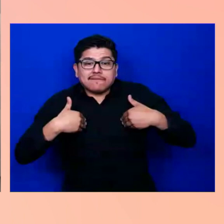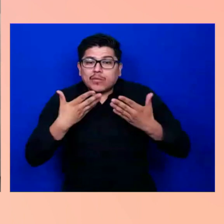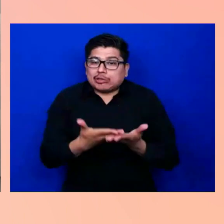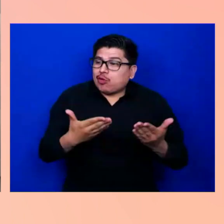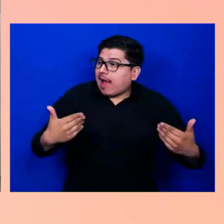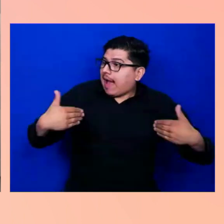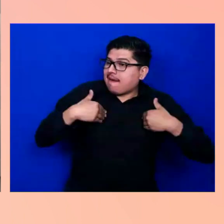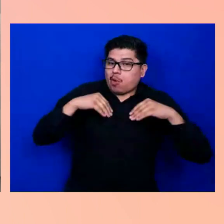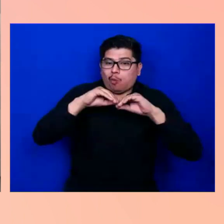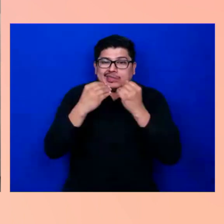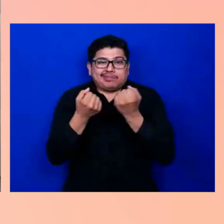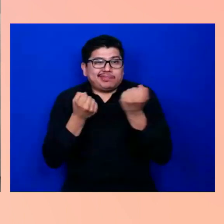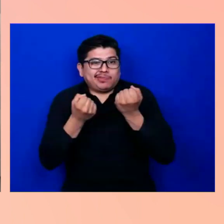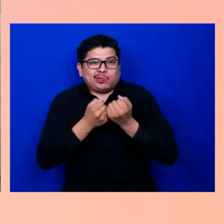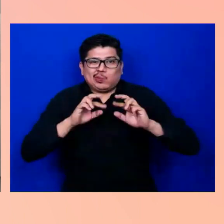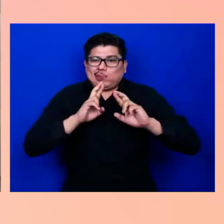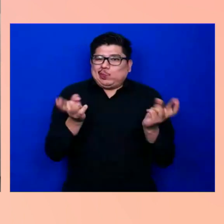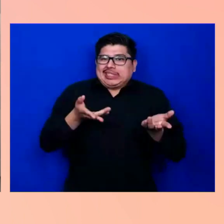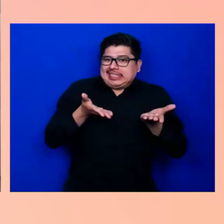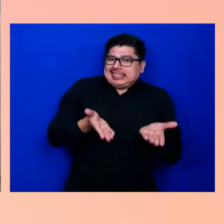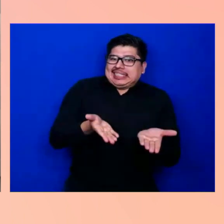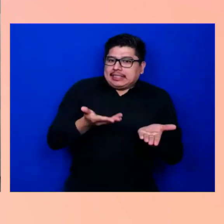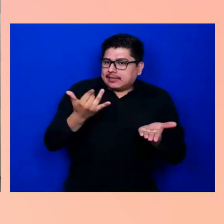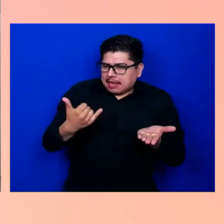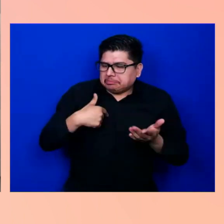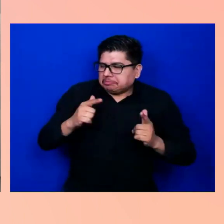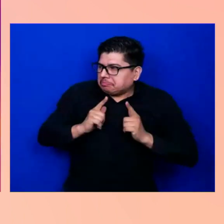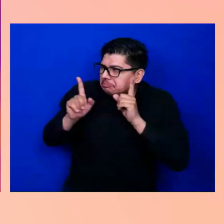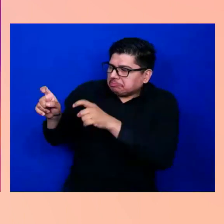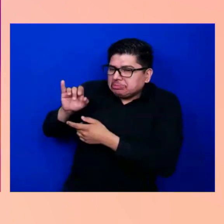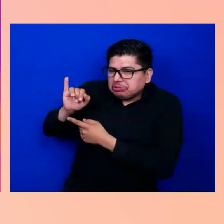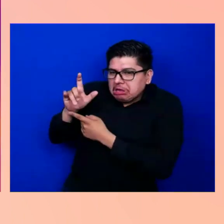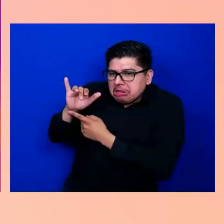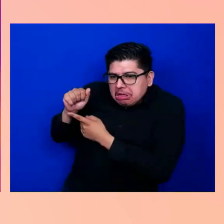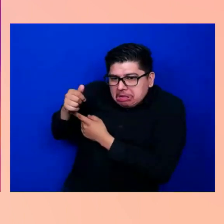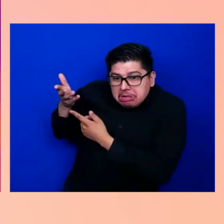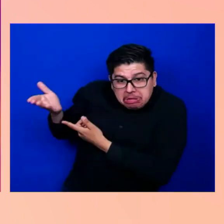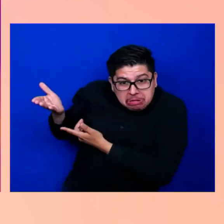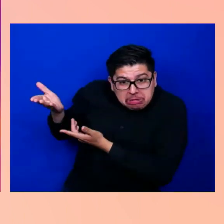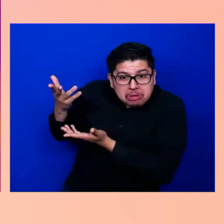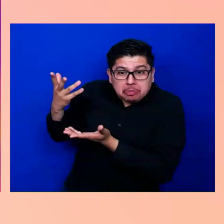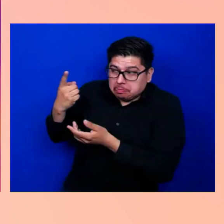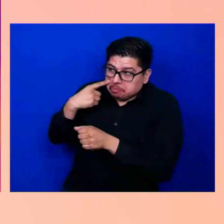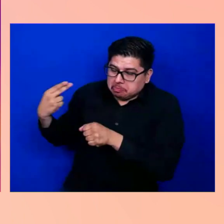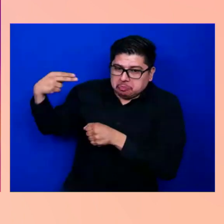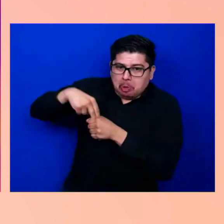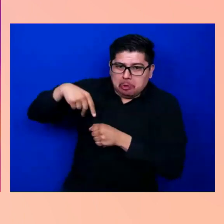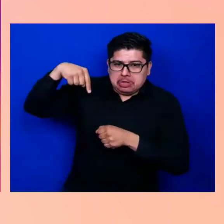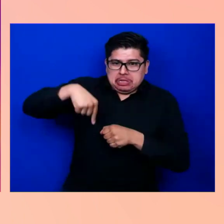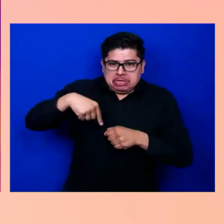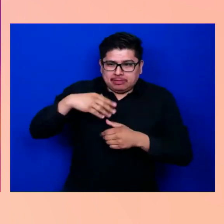I've asked Jhillika Kumar to join me today to share her perspectives on this important topic.